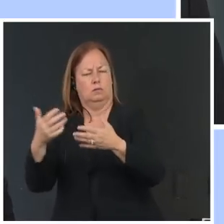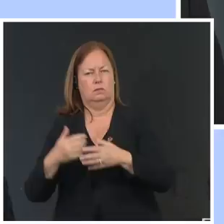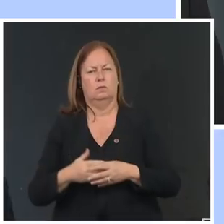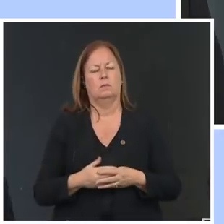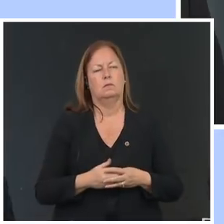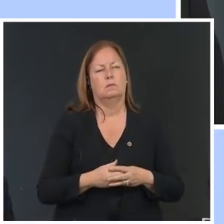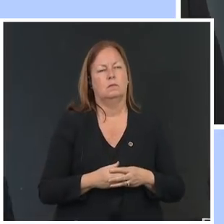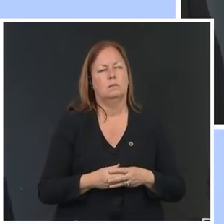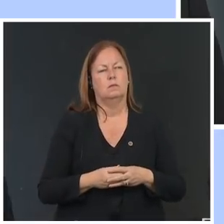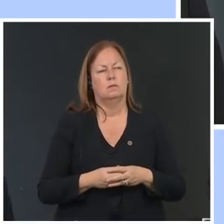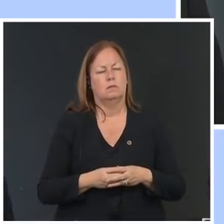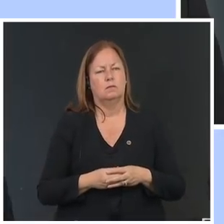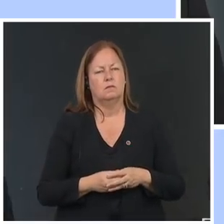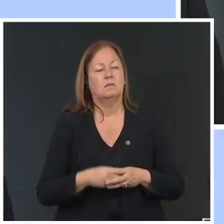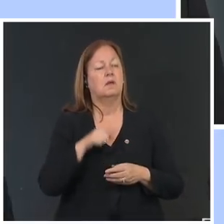there are three perspectives we can